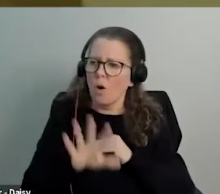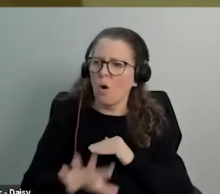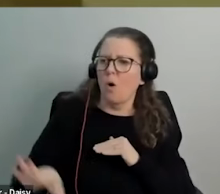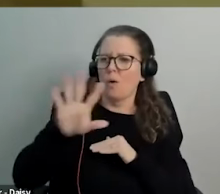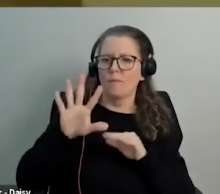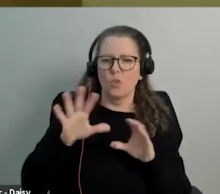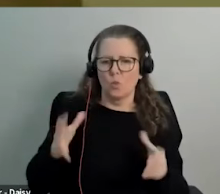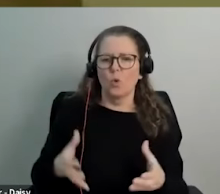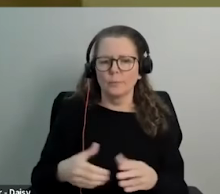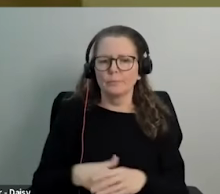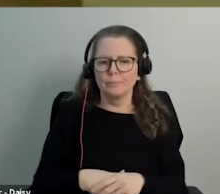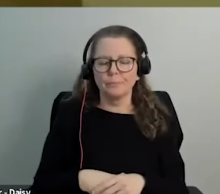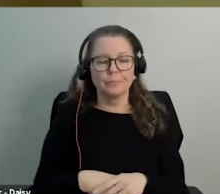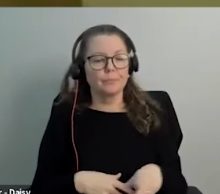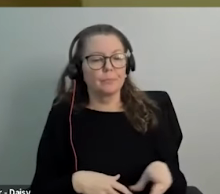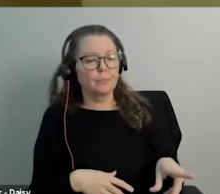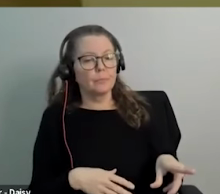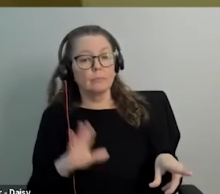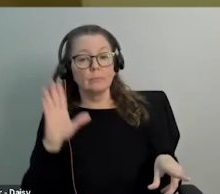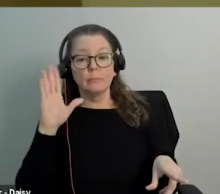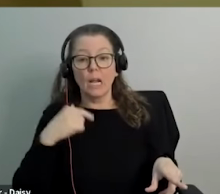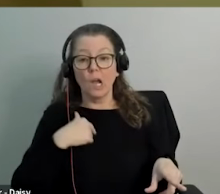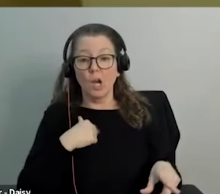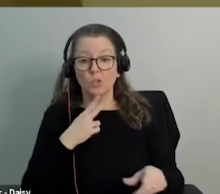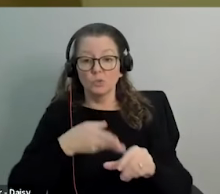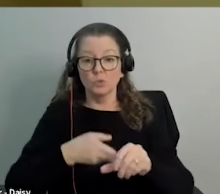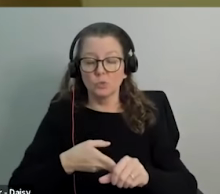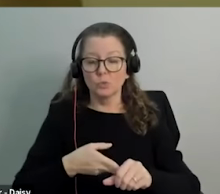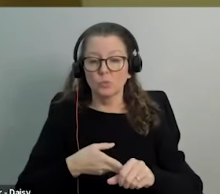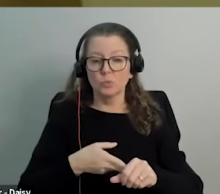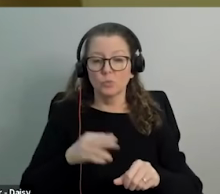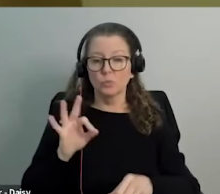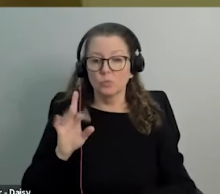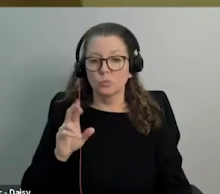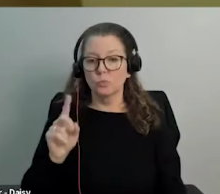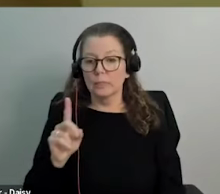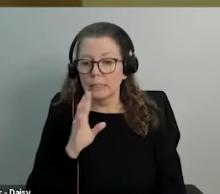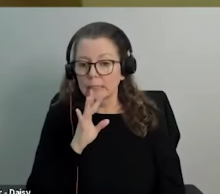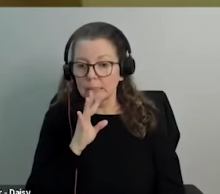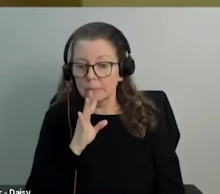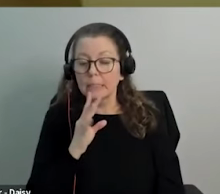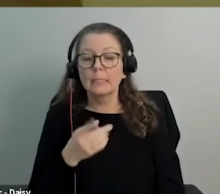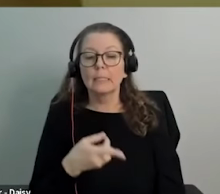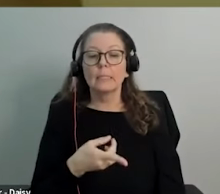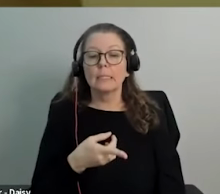Yeah, I'll jump in here. I'll say I think the best you can do is continue